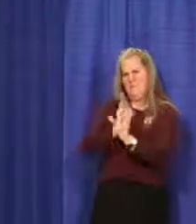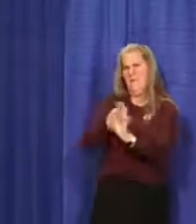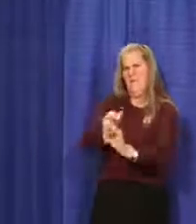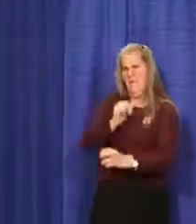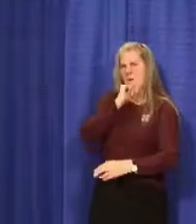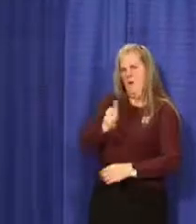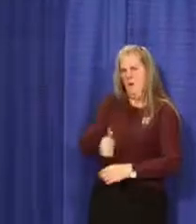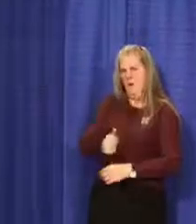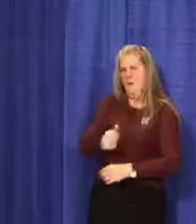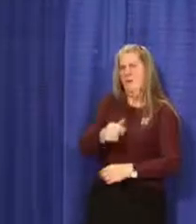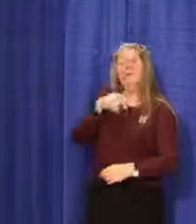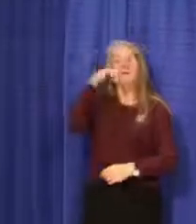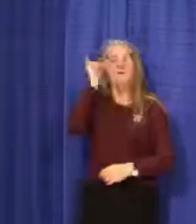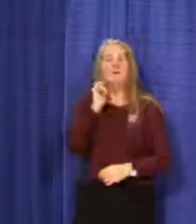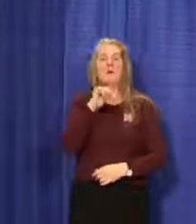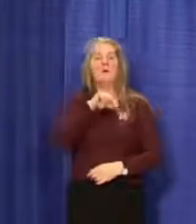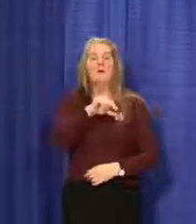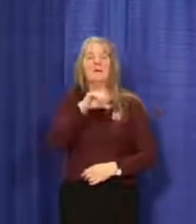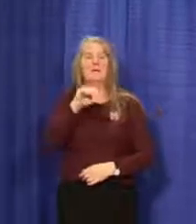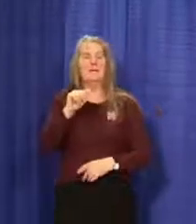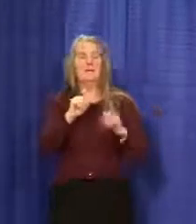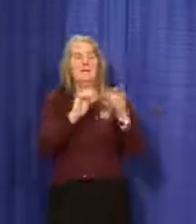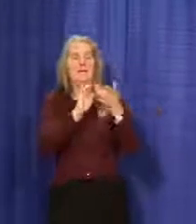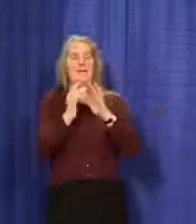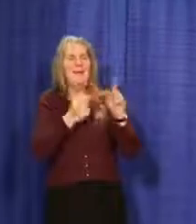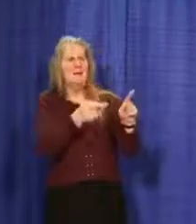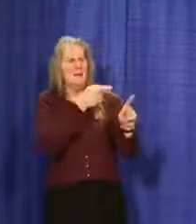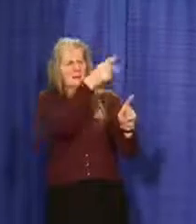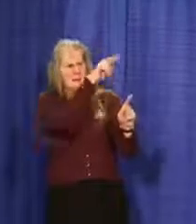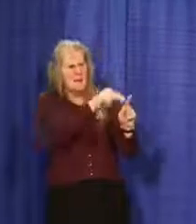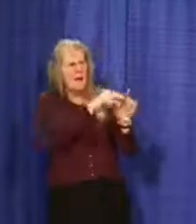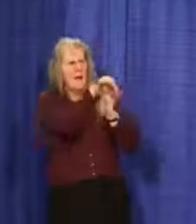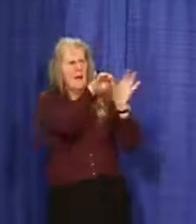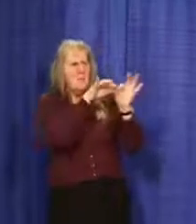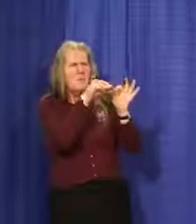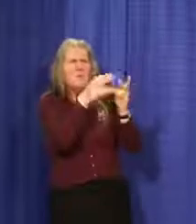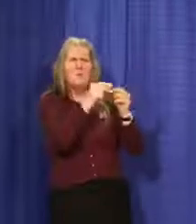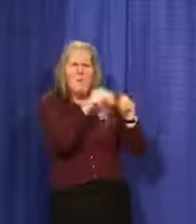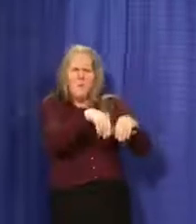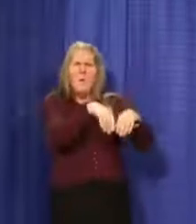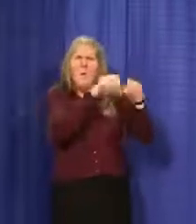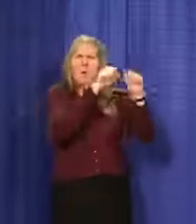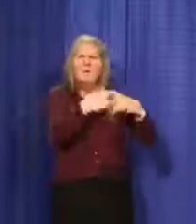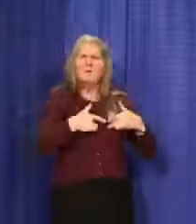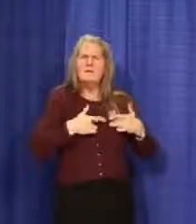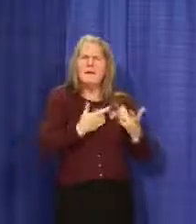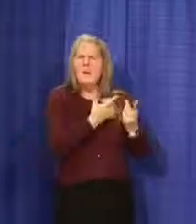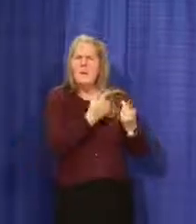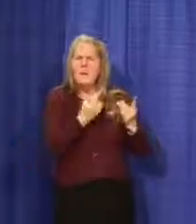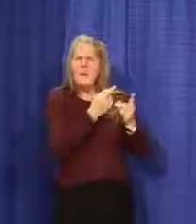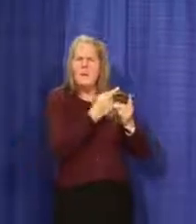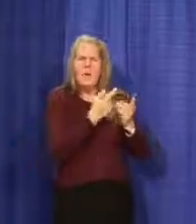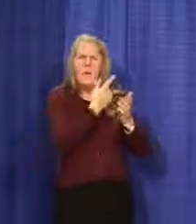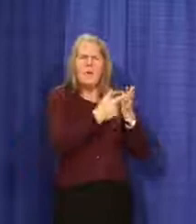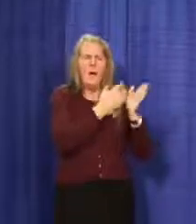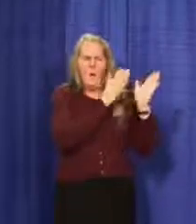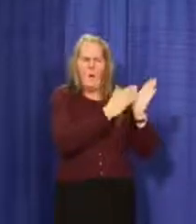On Yukon.ca, you will find guidance on -- on either attending or hosting a gathering and what the difference is